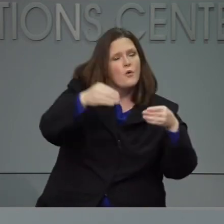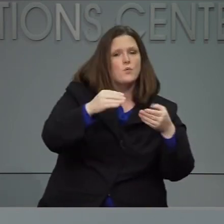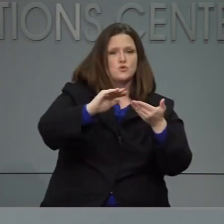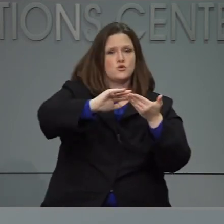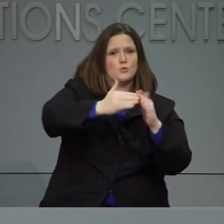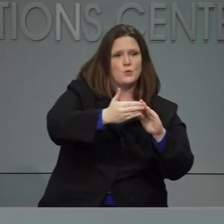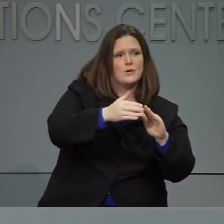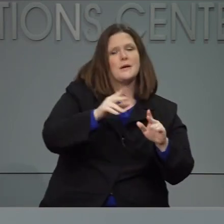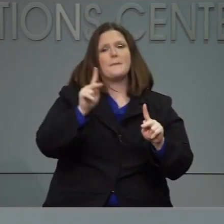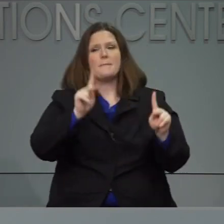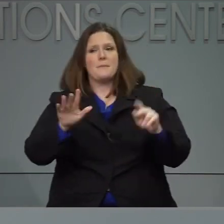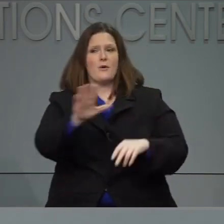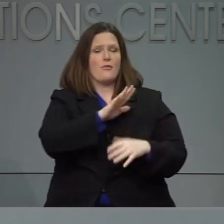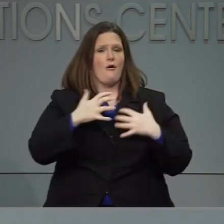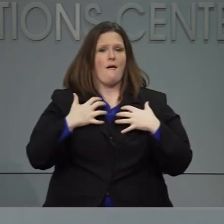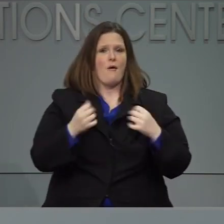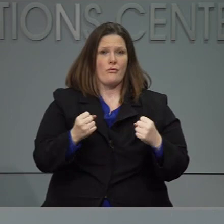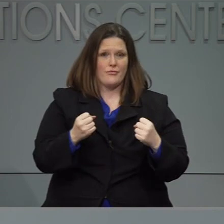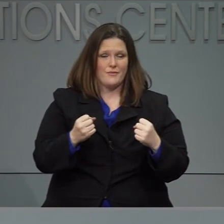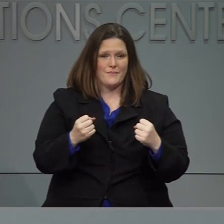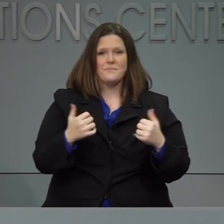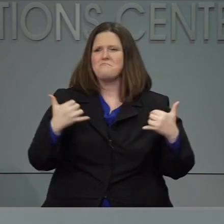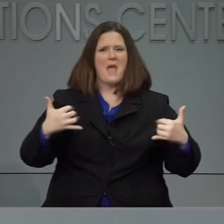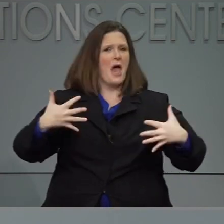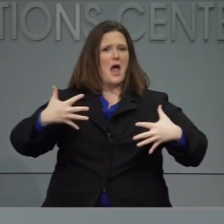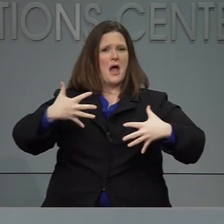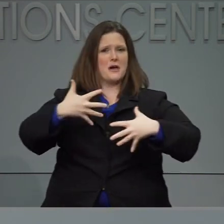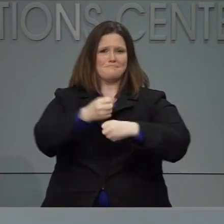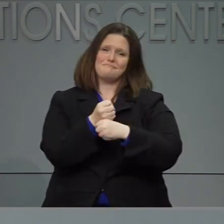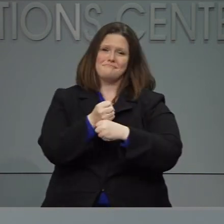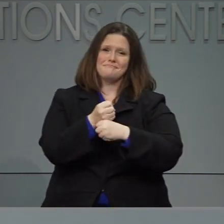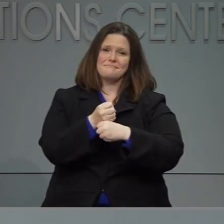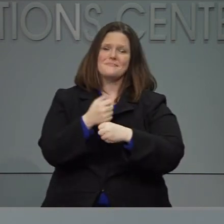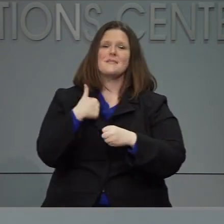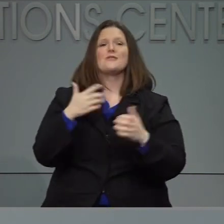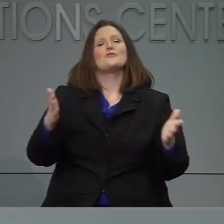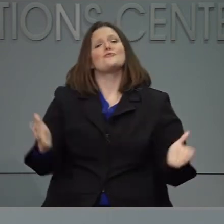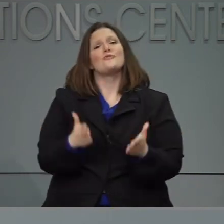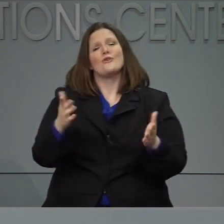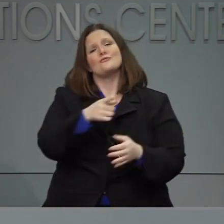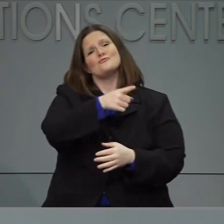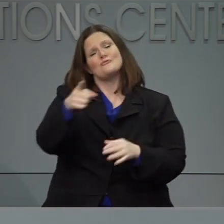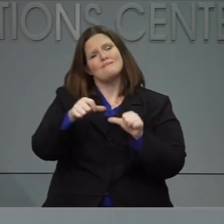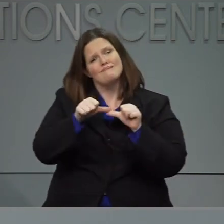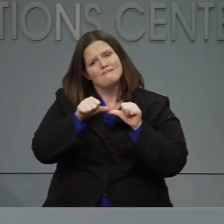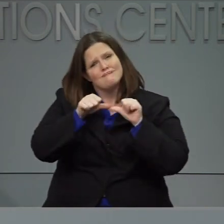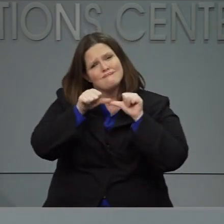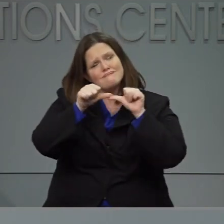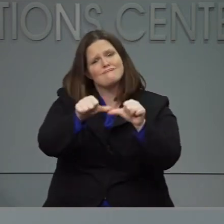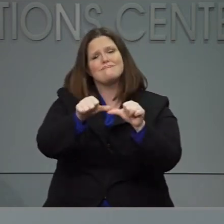AND THEIR WELL-BEING. AS I CONCLUDE TODAY, I'M URGING EVERYONE IN NORTH CAROLINA,